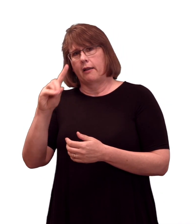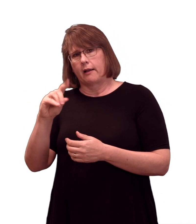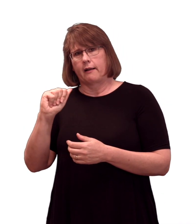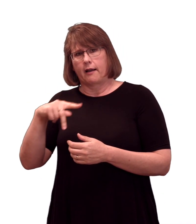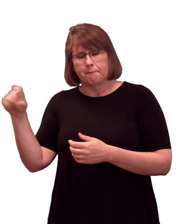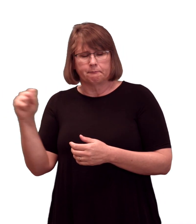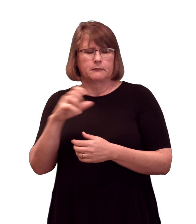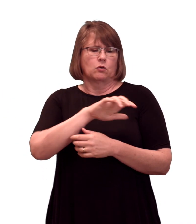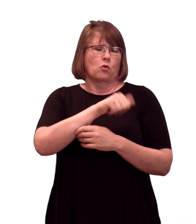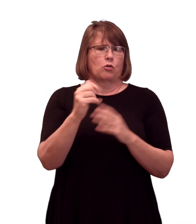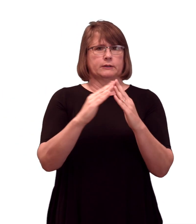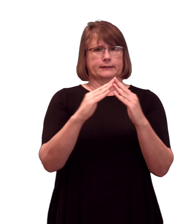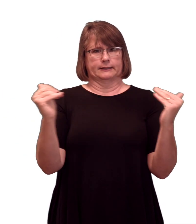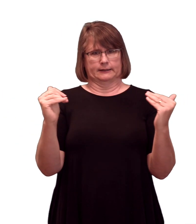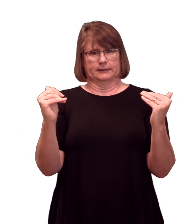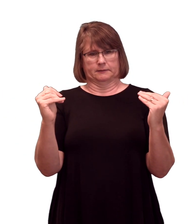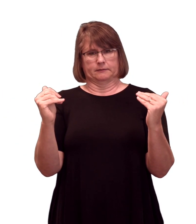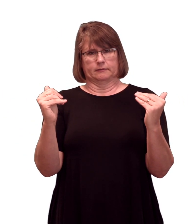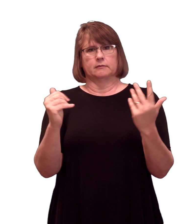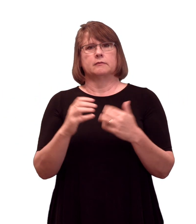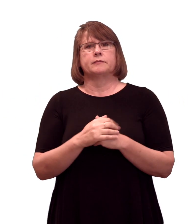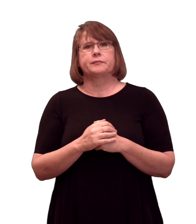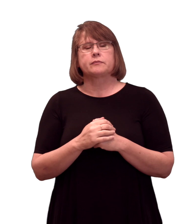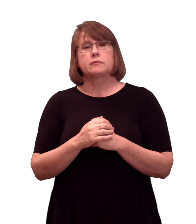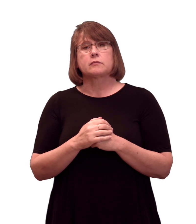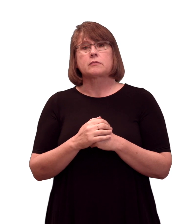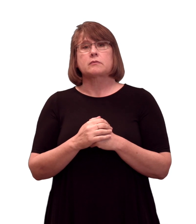may need to be found.